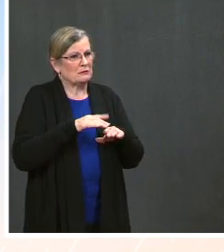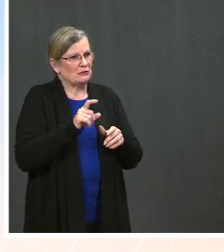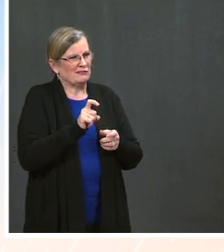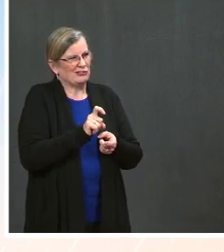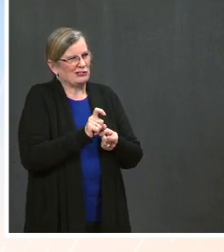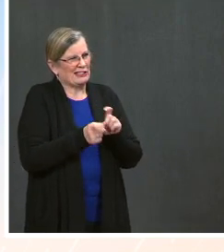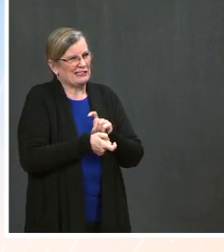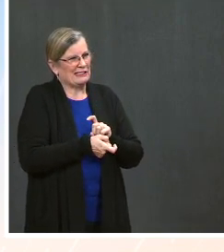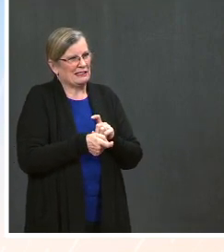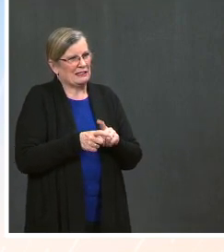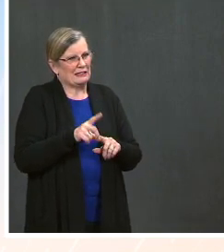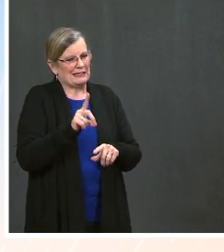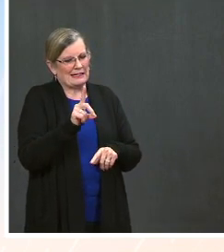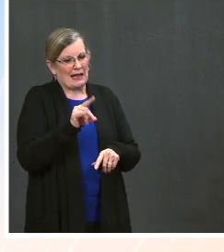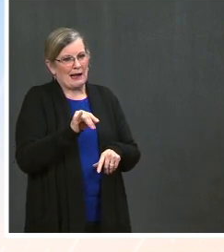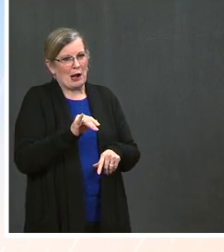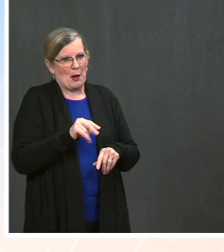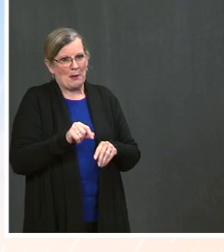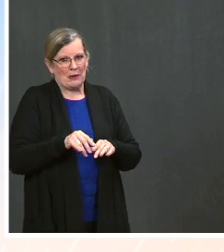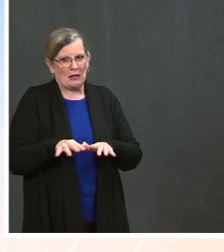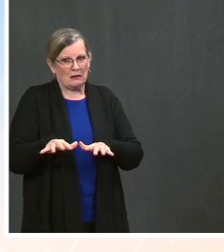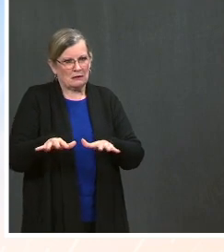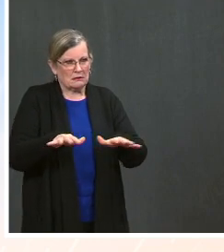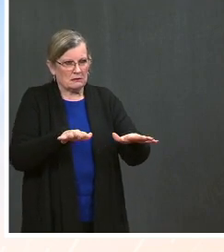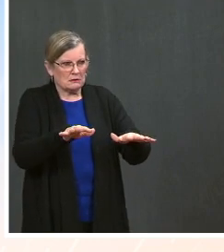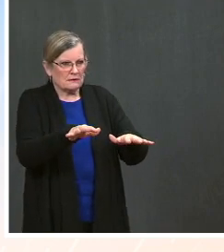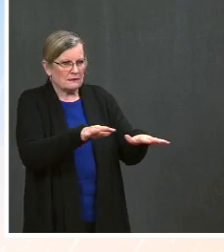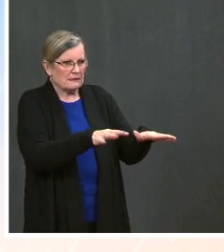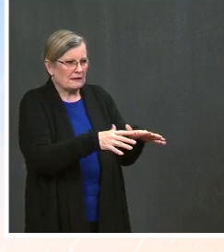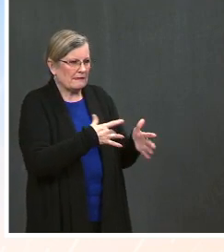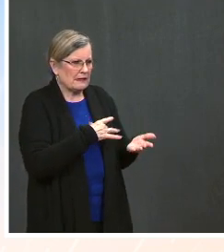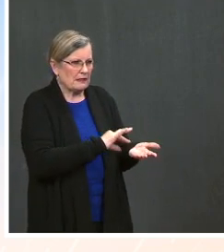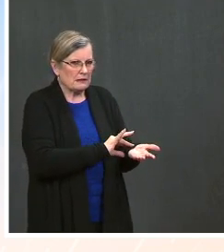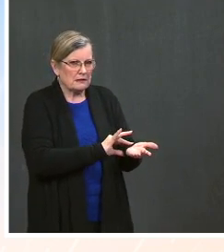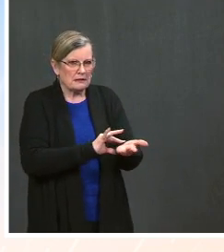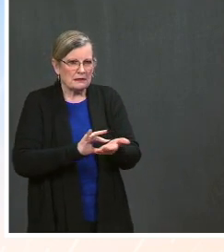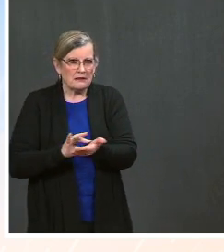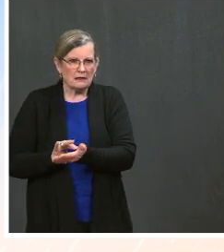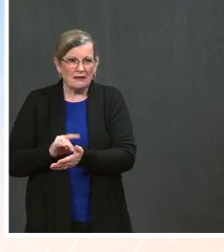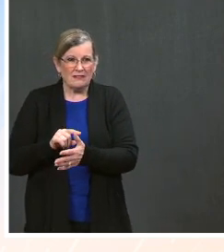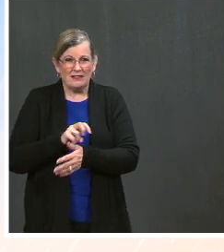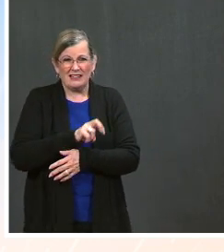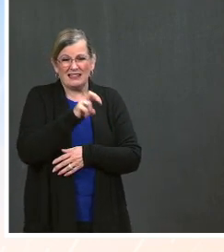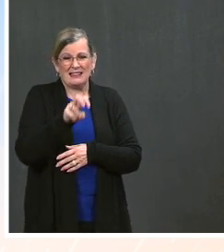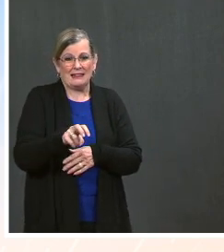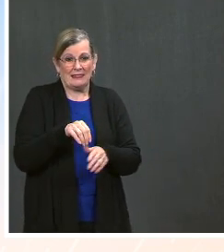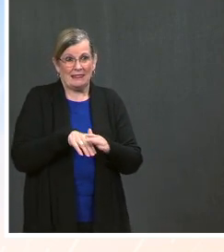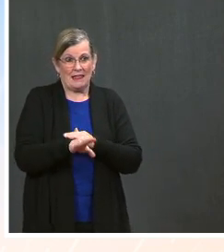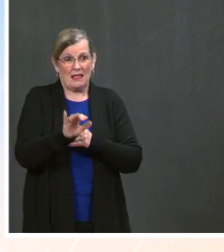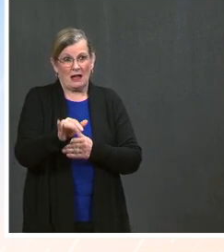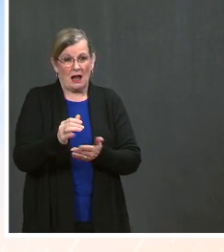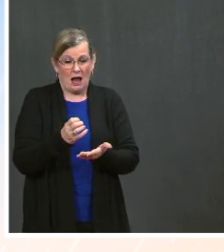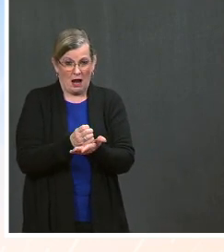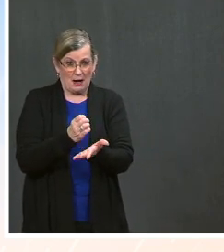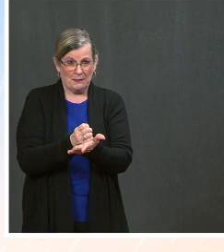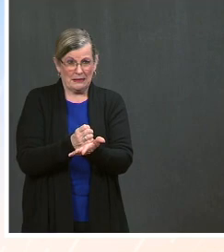raises their wages, which can actually put more money back into the economy. So that's something that I know the President is focused on, I'm focused on as Secretary of Labor,